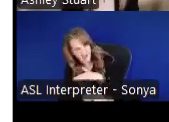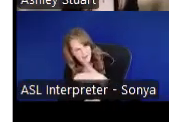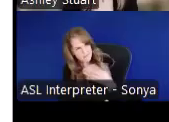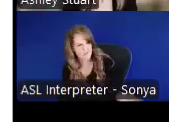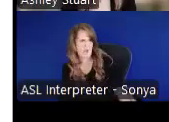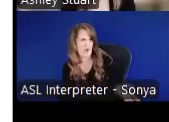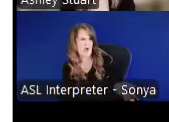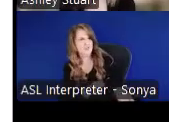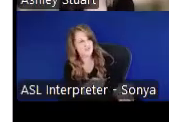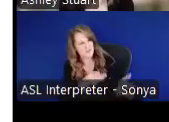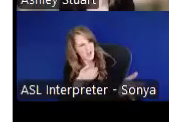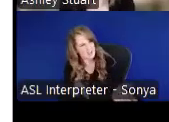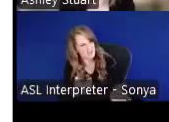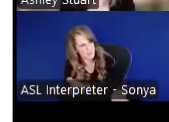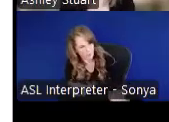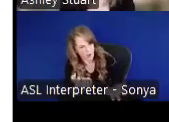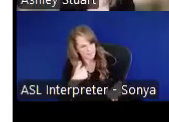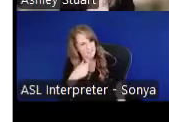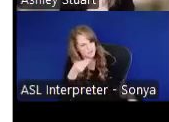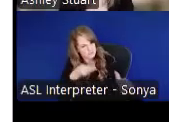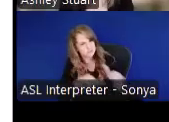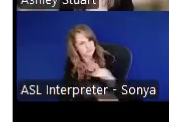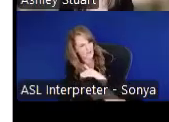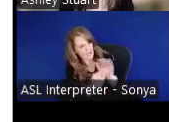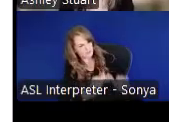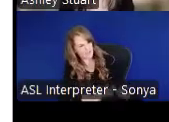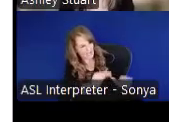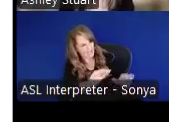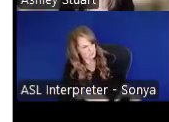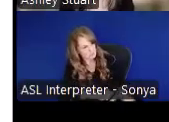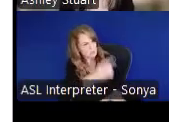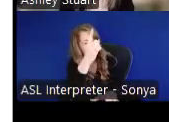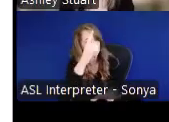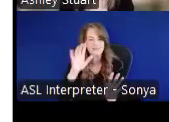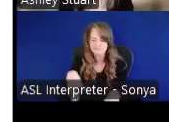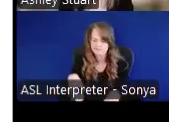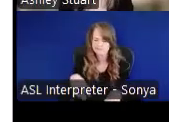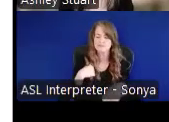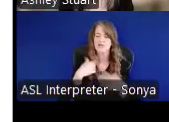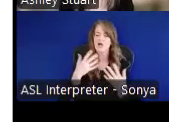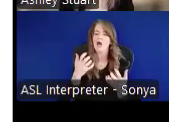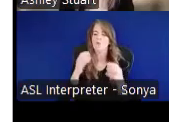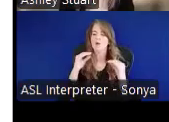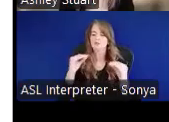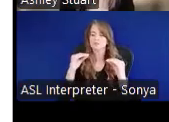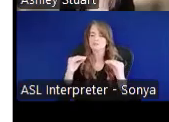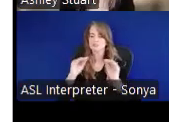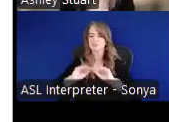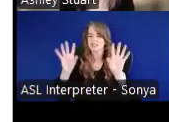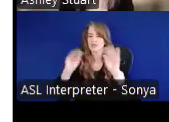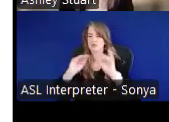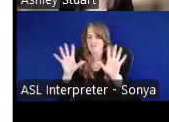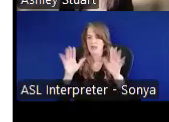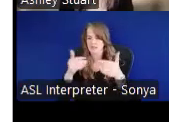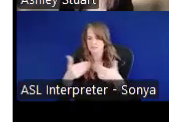something, and so I think it's always worthwhile to do a little teaching moment on the difference between bribery